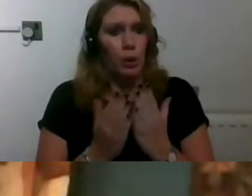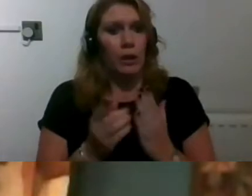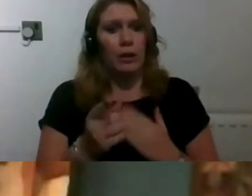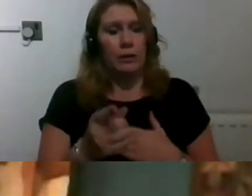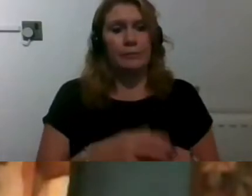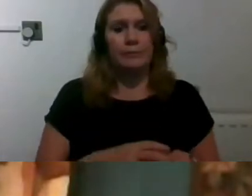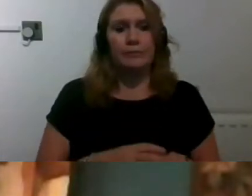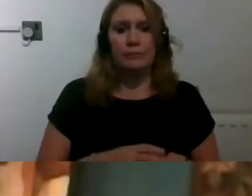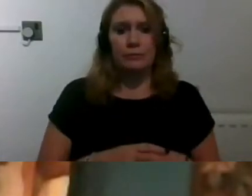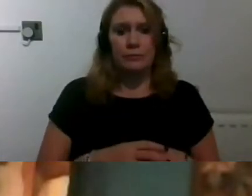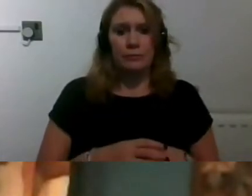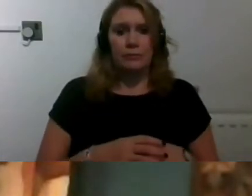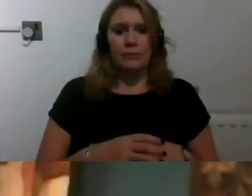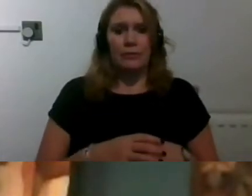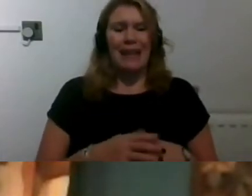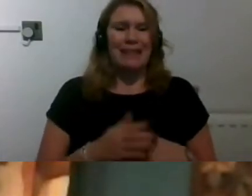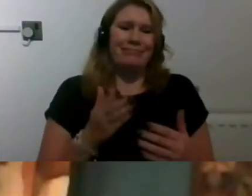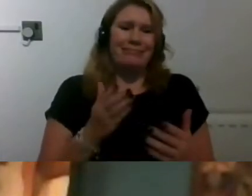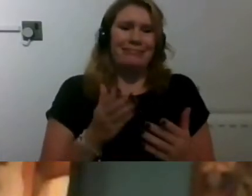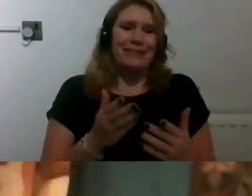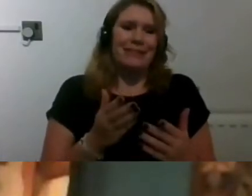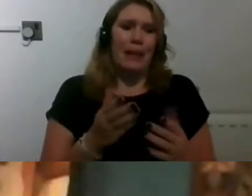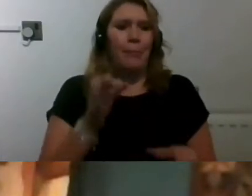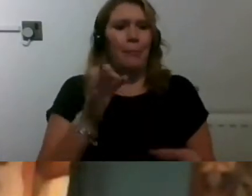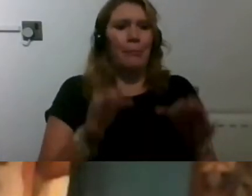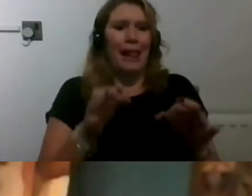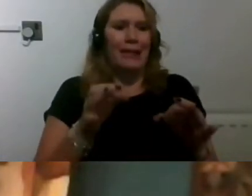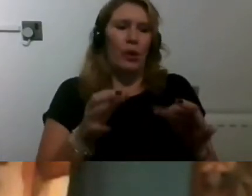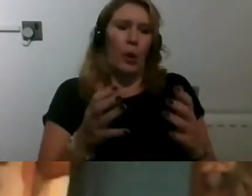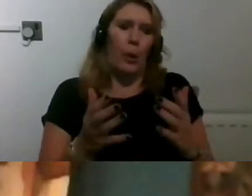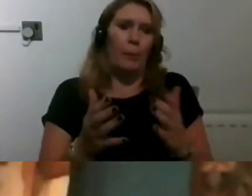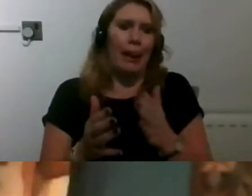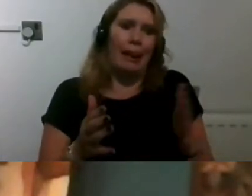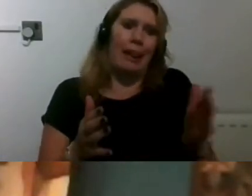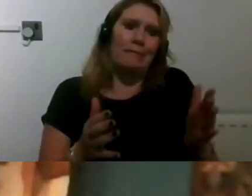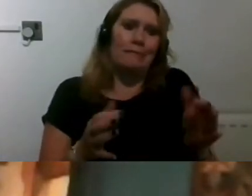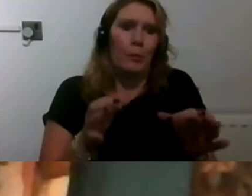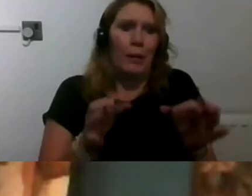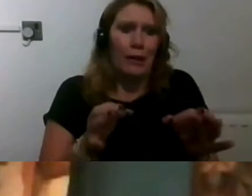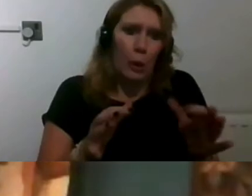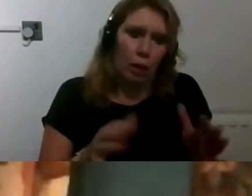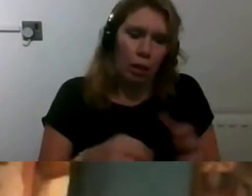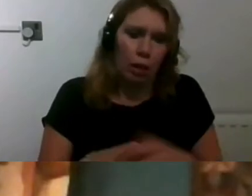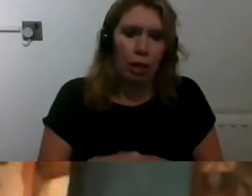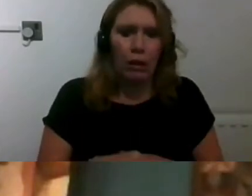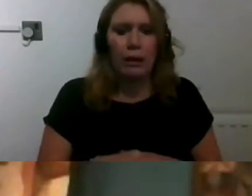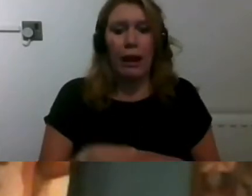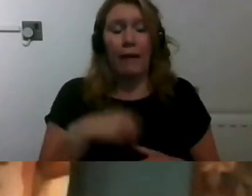got a poem in the anthology so I will read